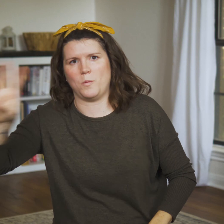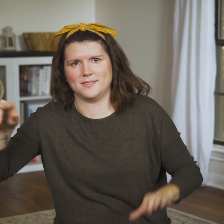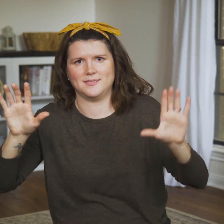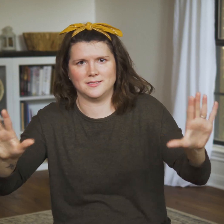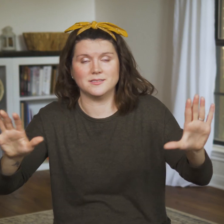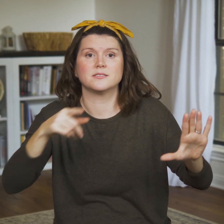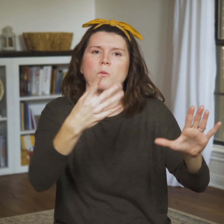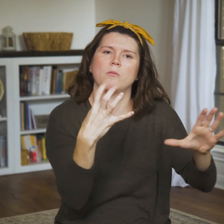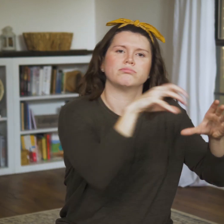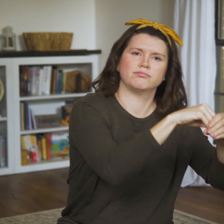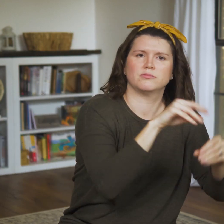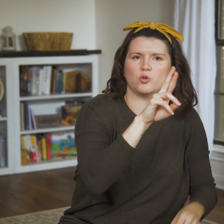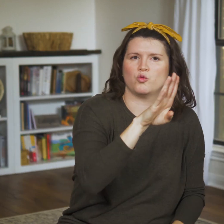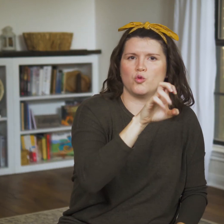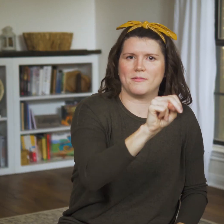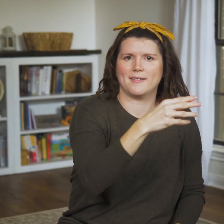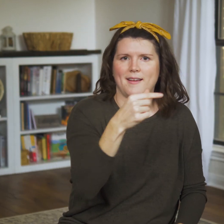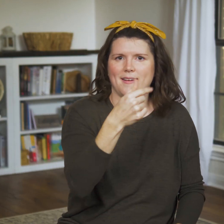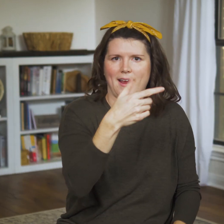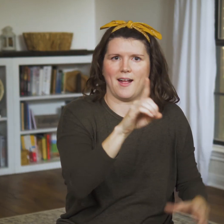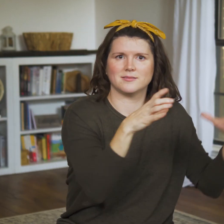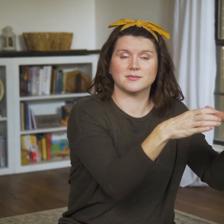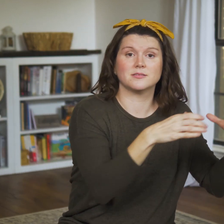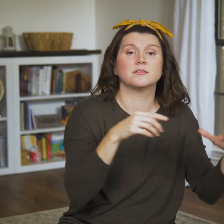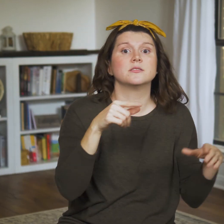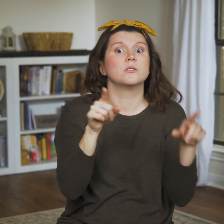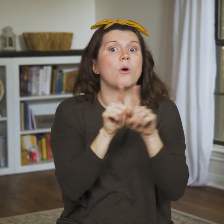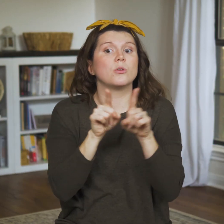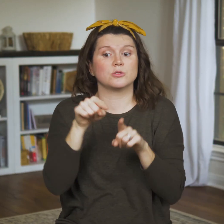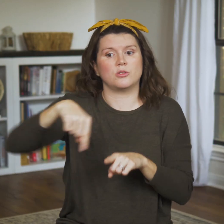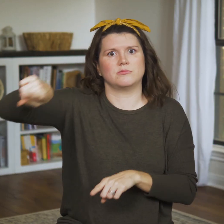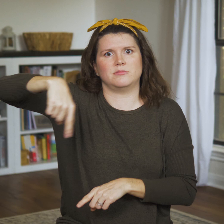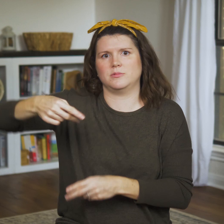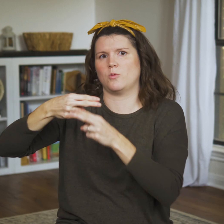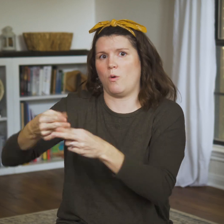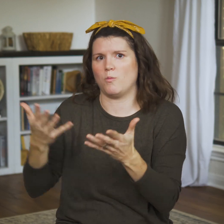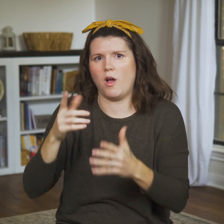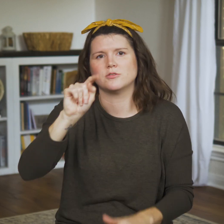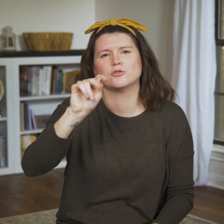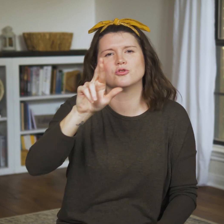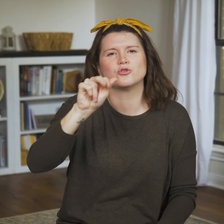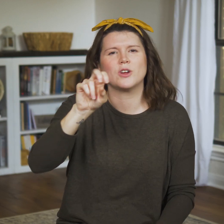But they promise to cross the Jordan River along with everyone and fight for Canaan